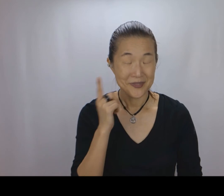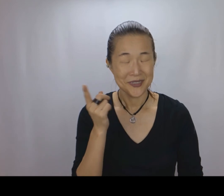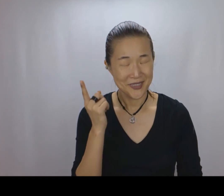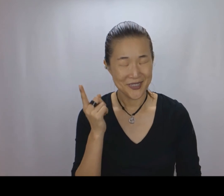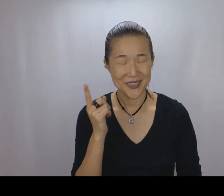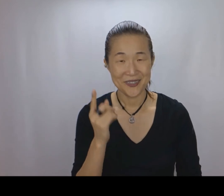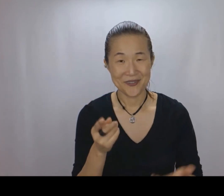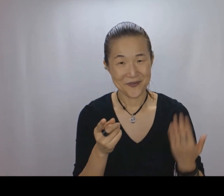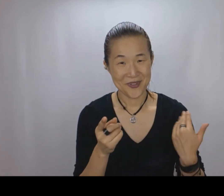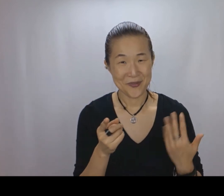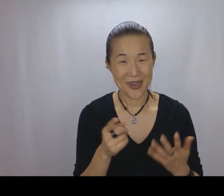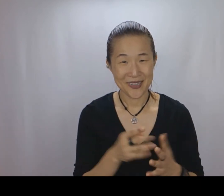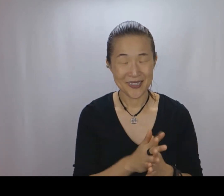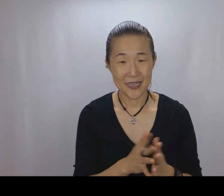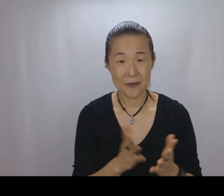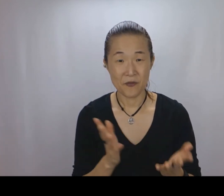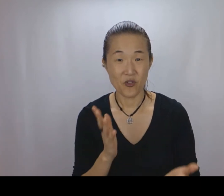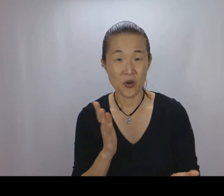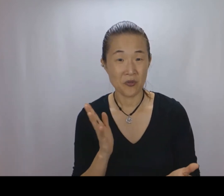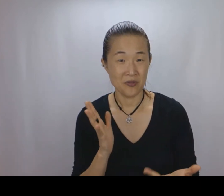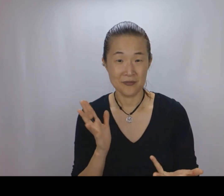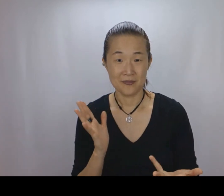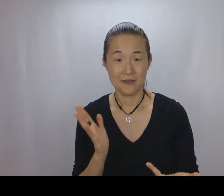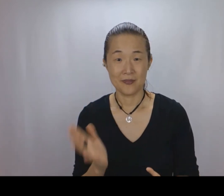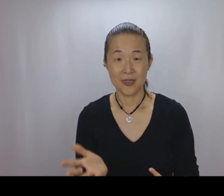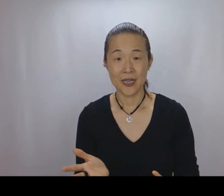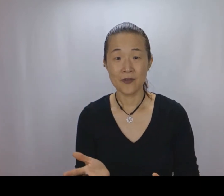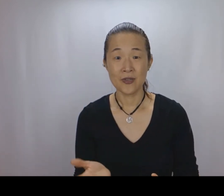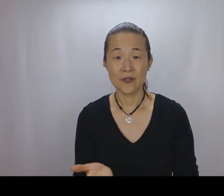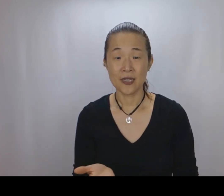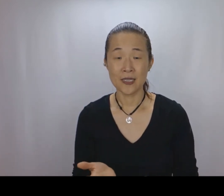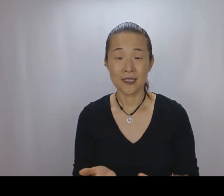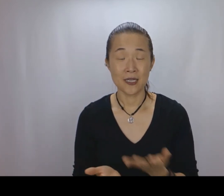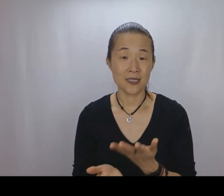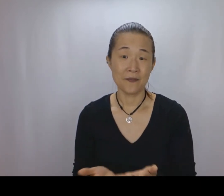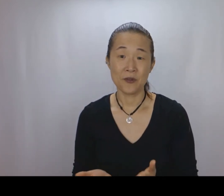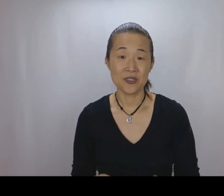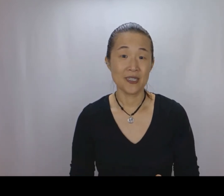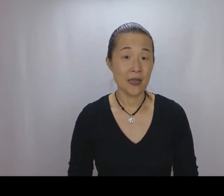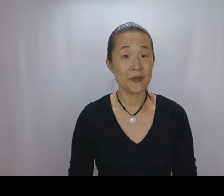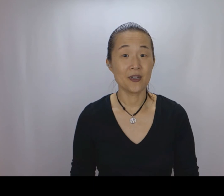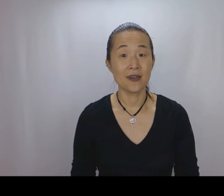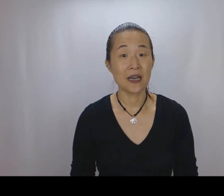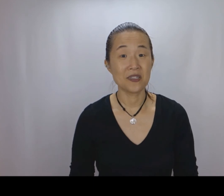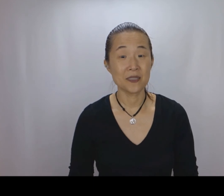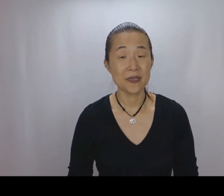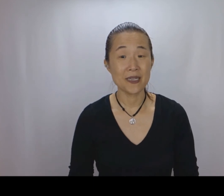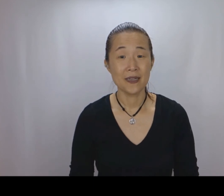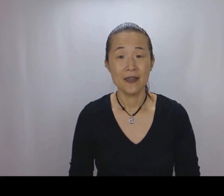because again, way back in the day before anyone realized that a deaf person can be taught how to speak,